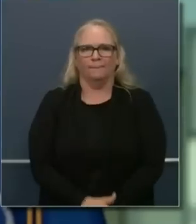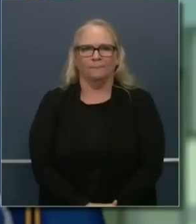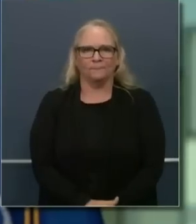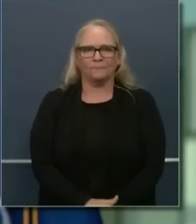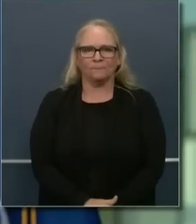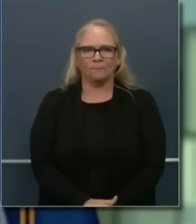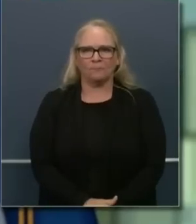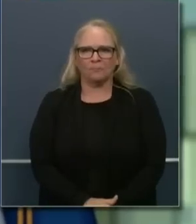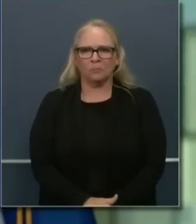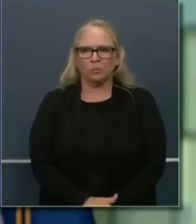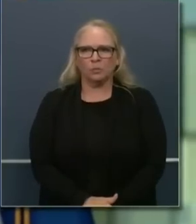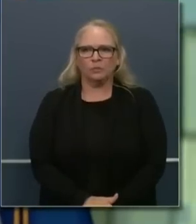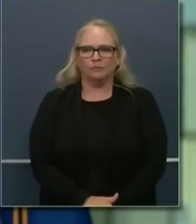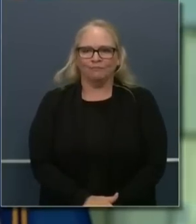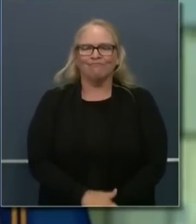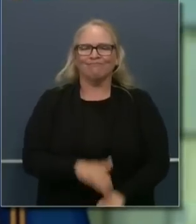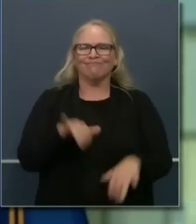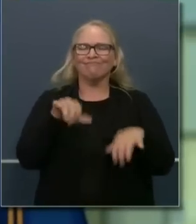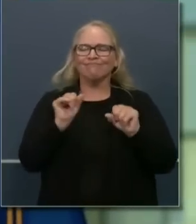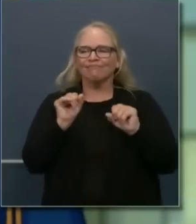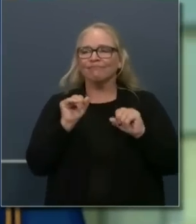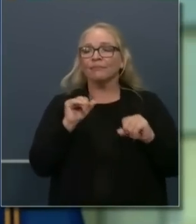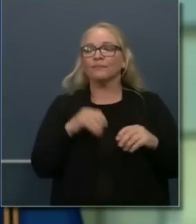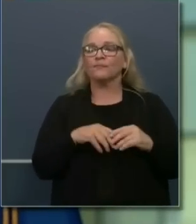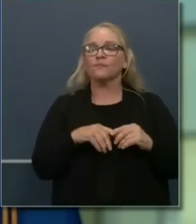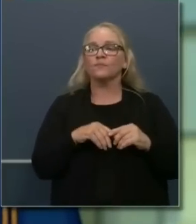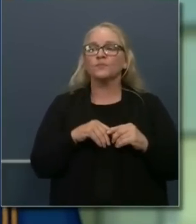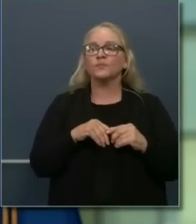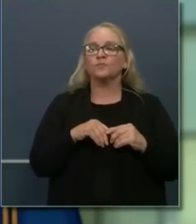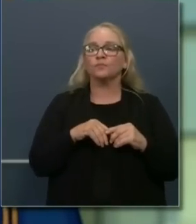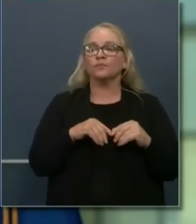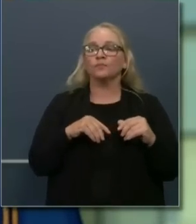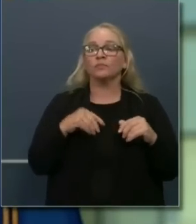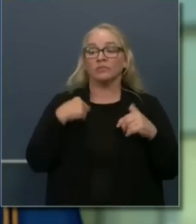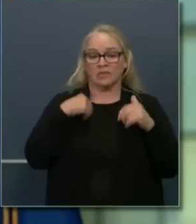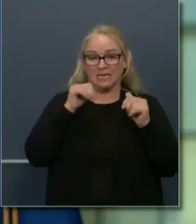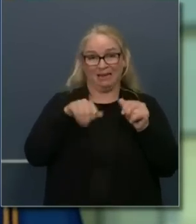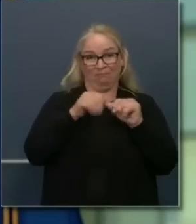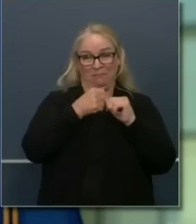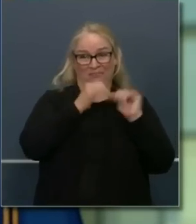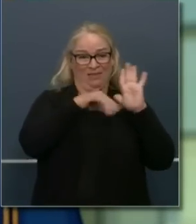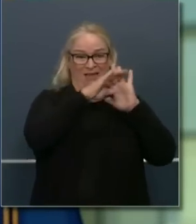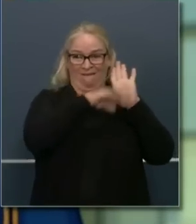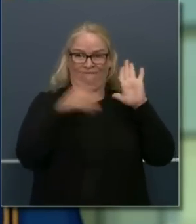DIRECTLY FROM THE SOURCE. THANK YOU, GOVERNOR.